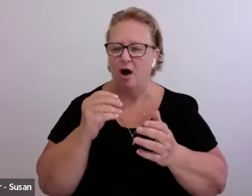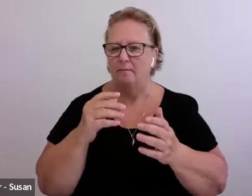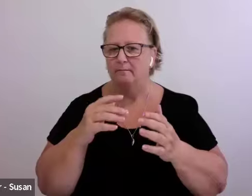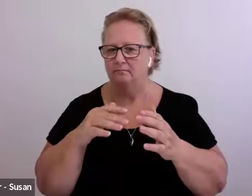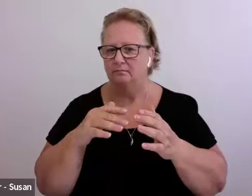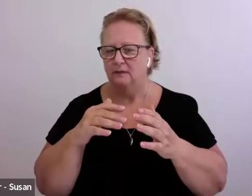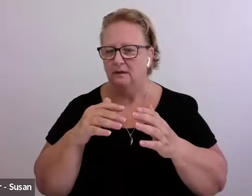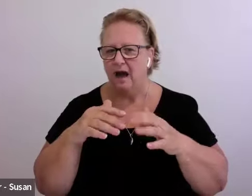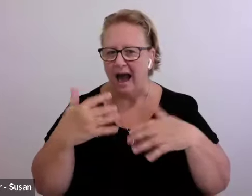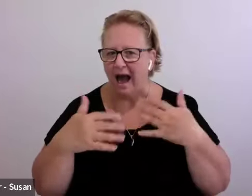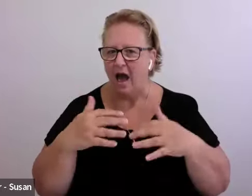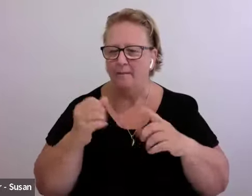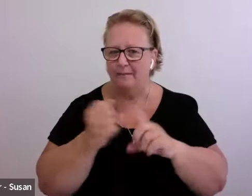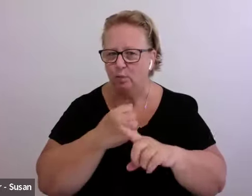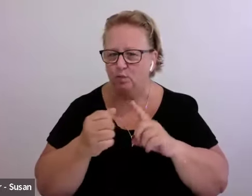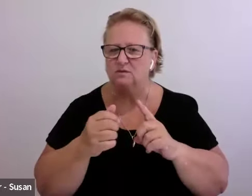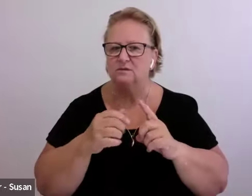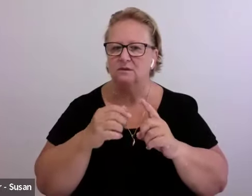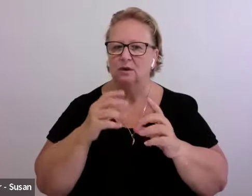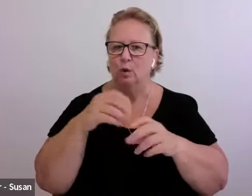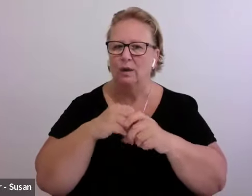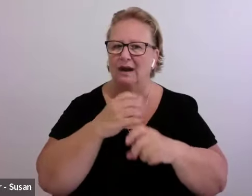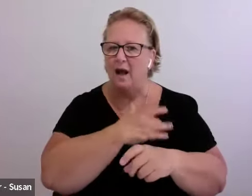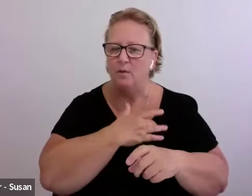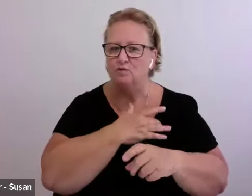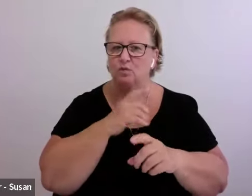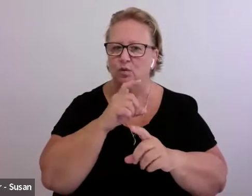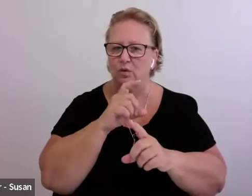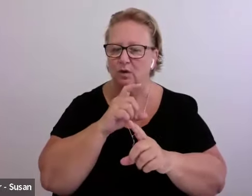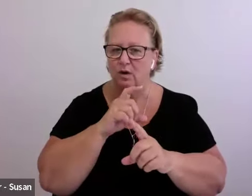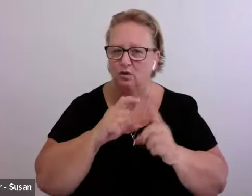safety, as I mentioned for the open funding round it's